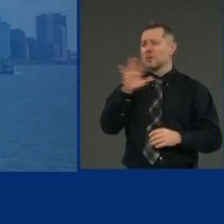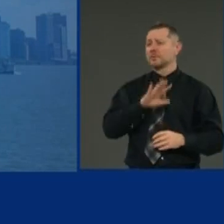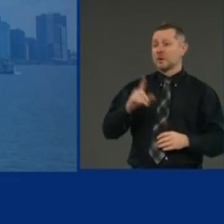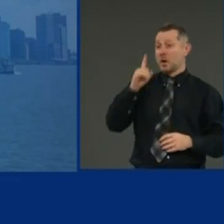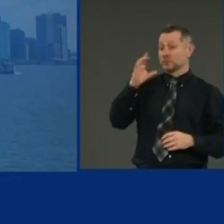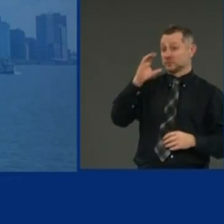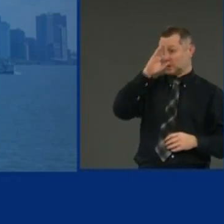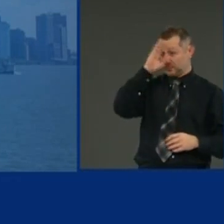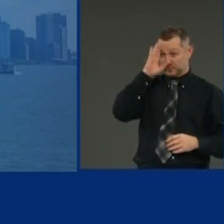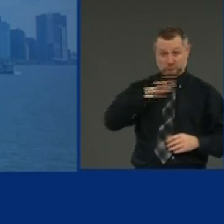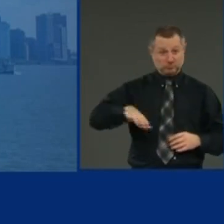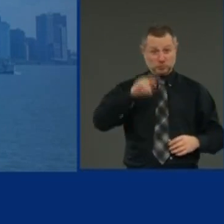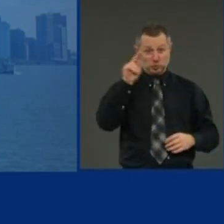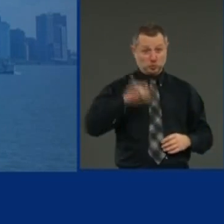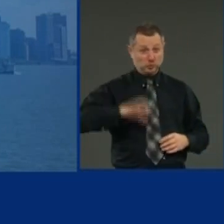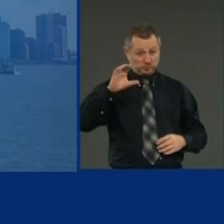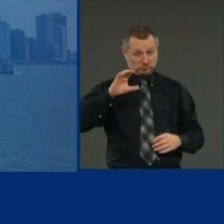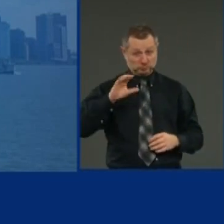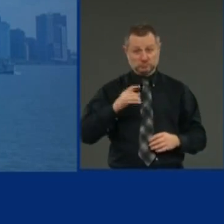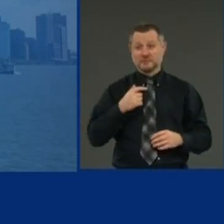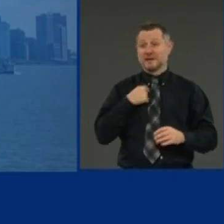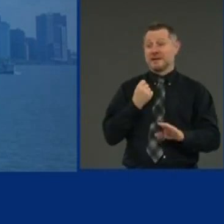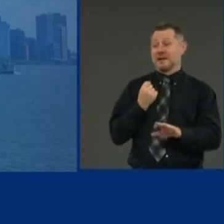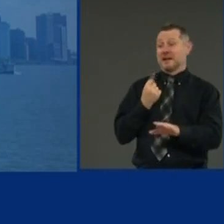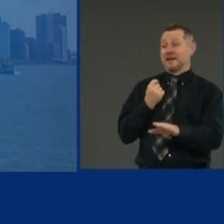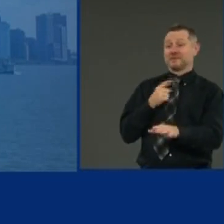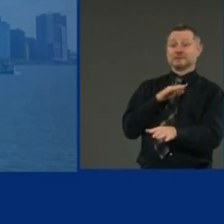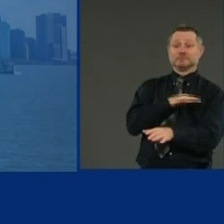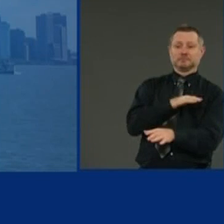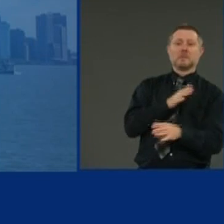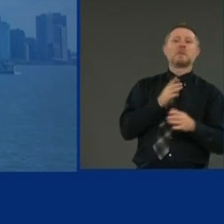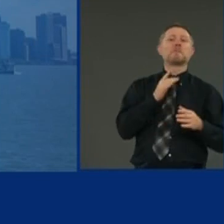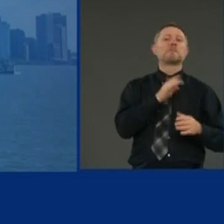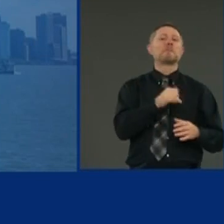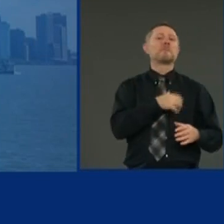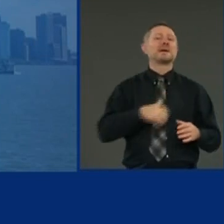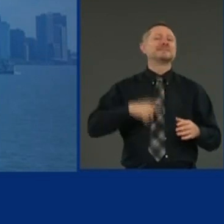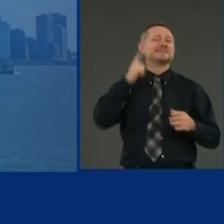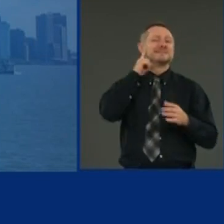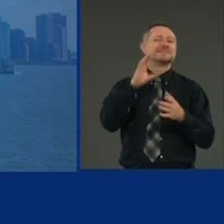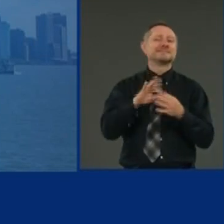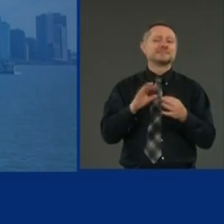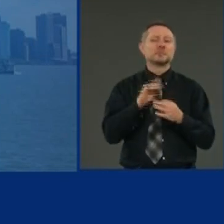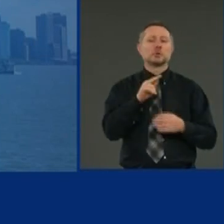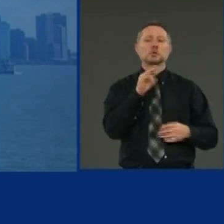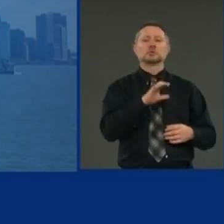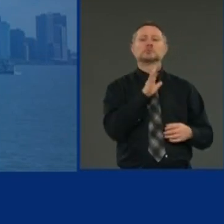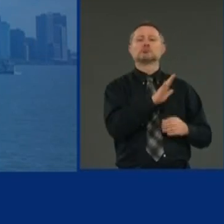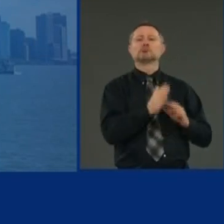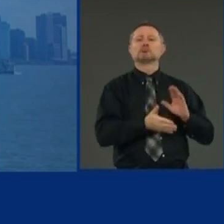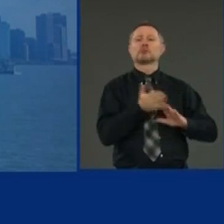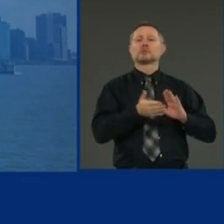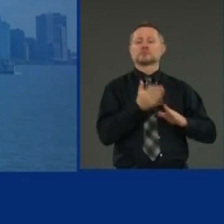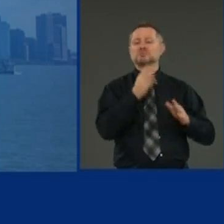HOT SPOT ZIP CODES, THE PREPARATION, THE HOSPITAL NUMBERS THERE ARE ABOUT 100 HOSPITALS IN NEW YORK CITY, 11 ARE THE HOSPITAL THAT THE MAYOR